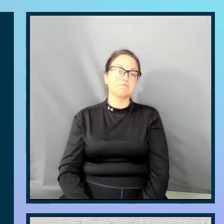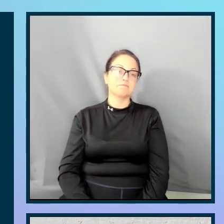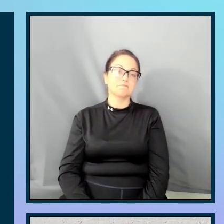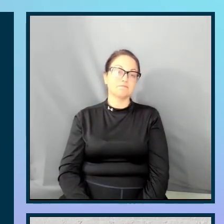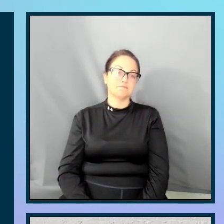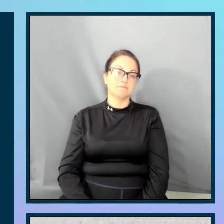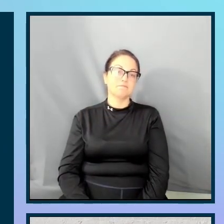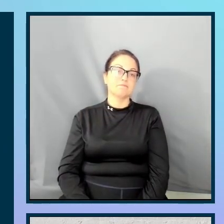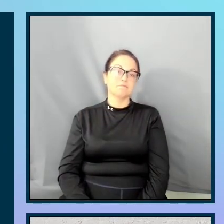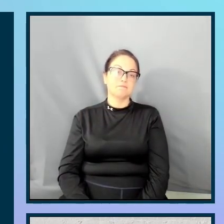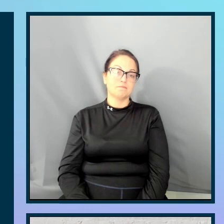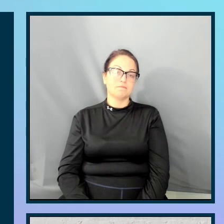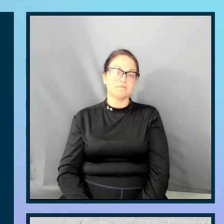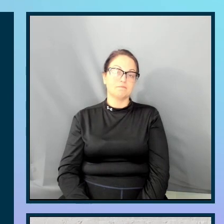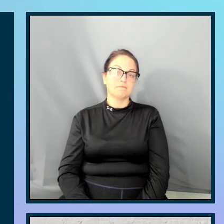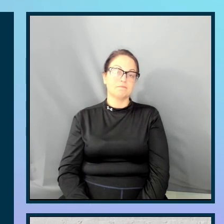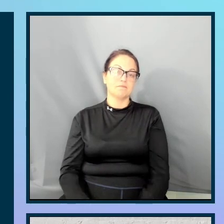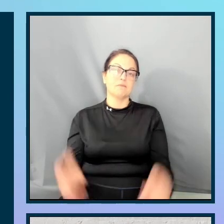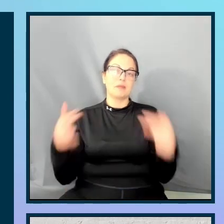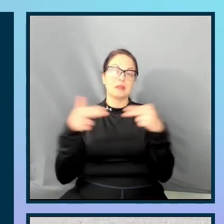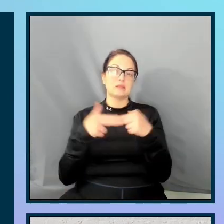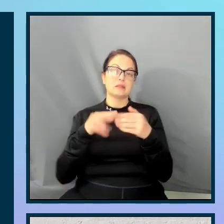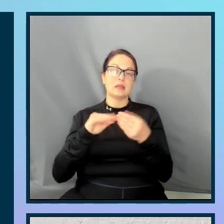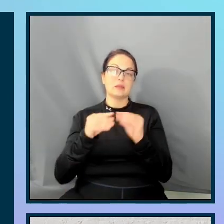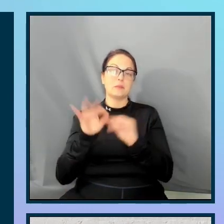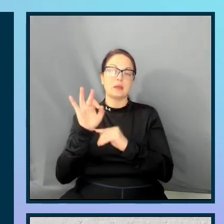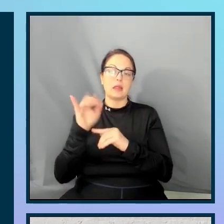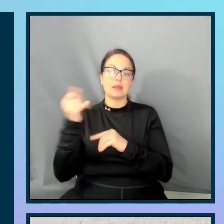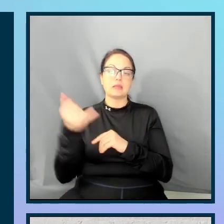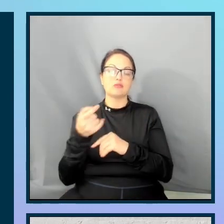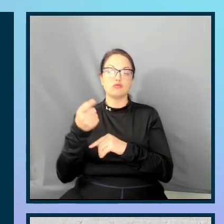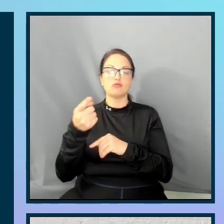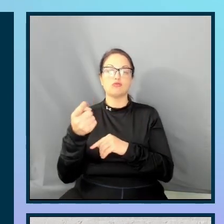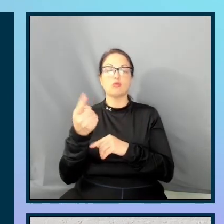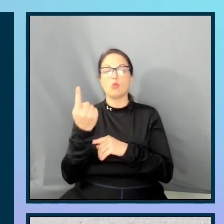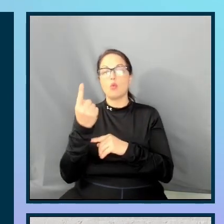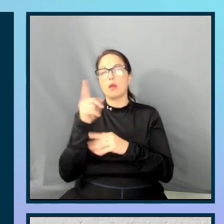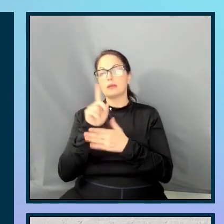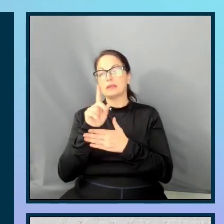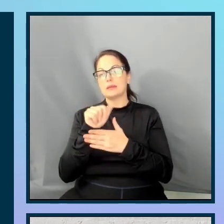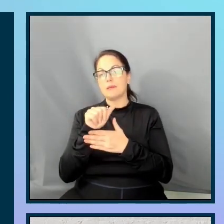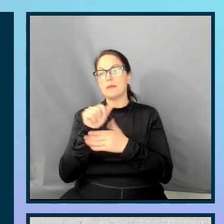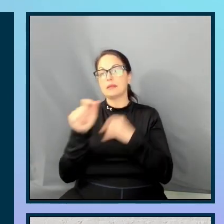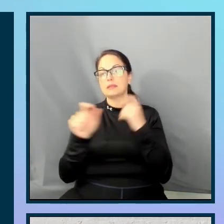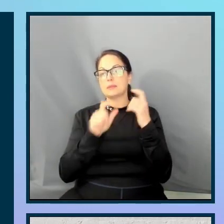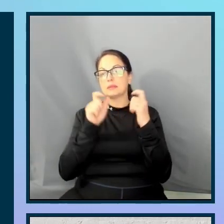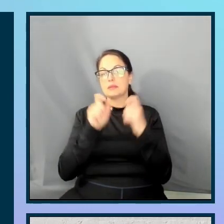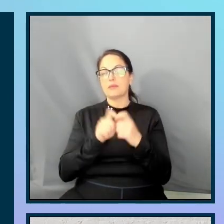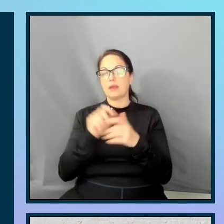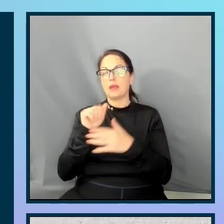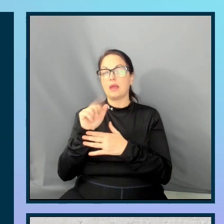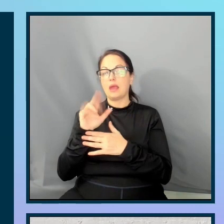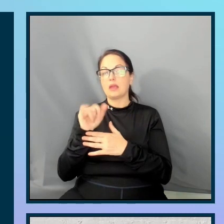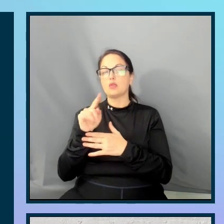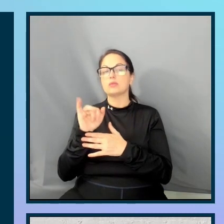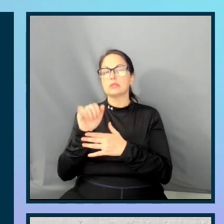We are on slide nine. I'd like to introduce you to one disability in particular, acoustic neuromas.